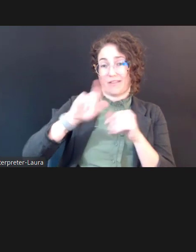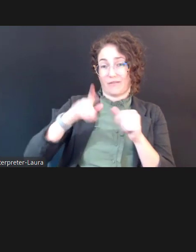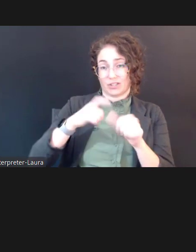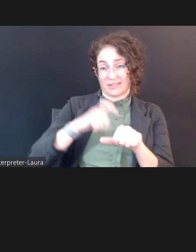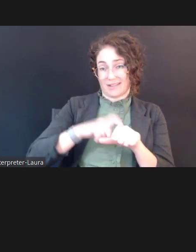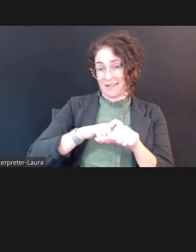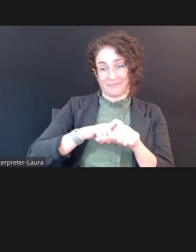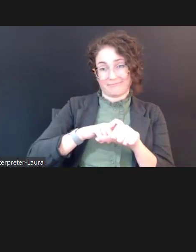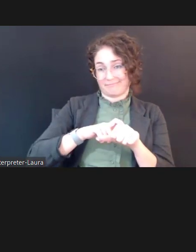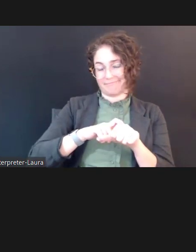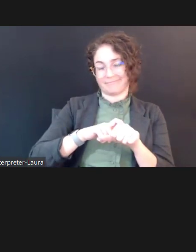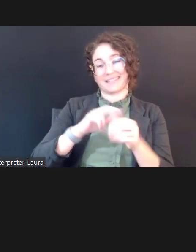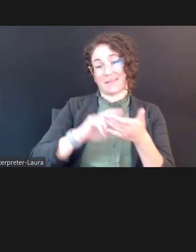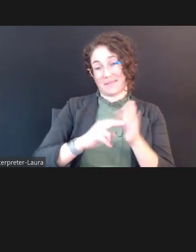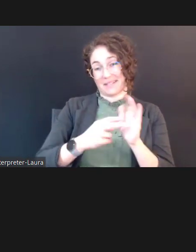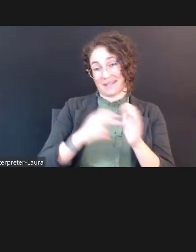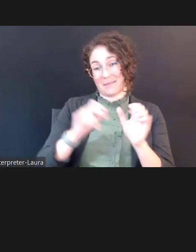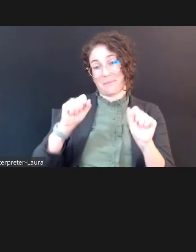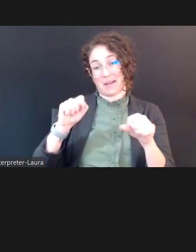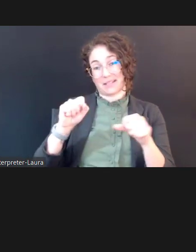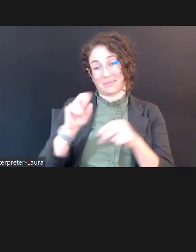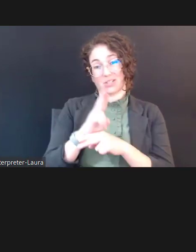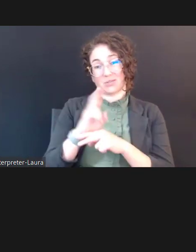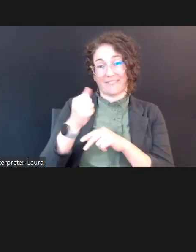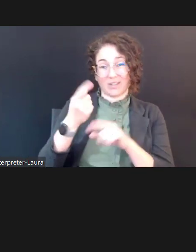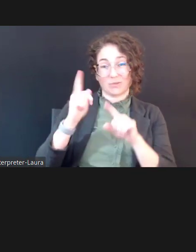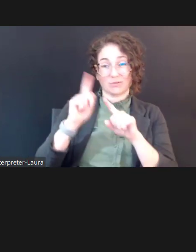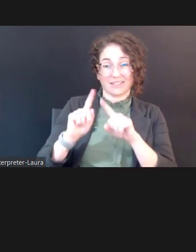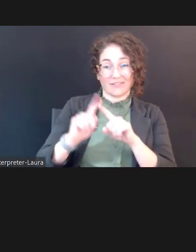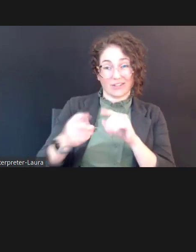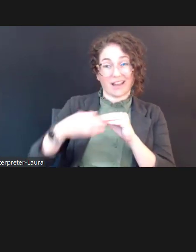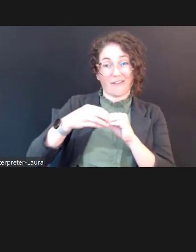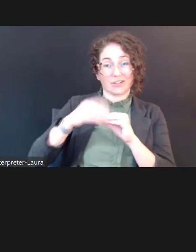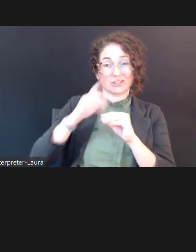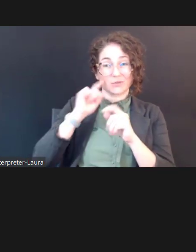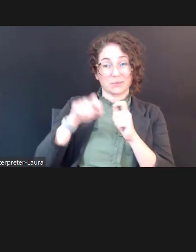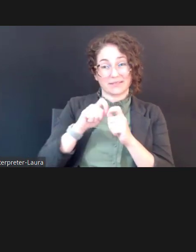covers for a given child, and we get better at that overtime, but at